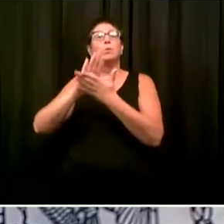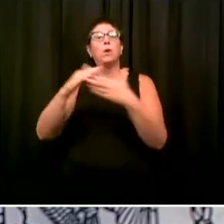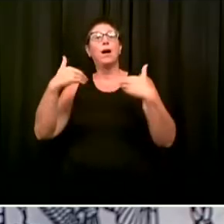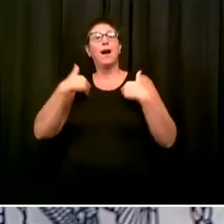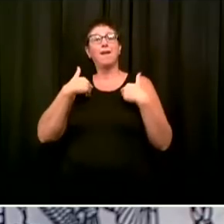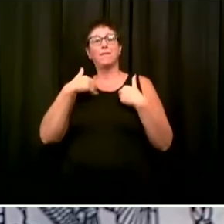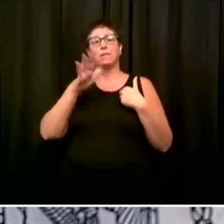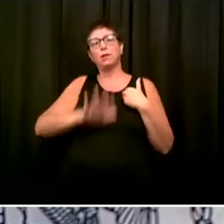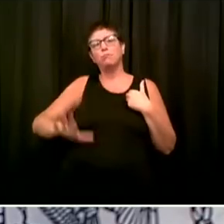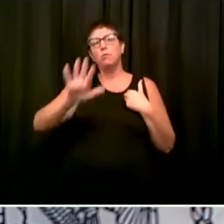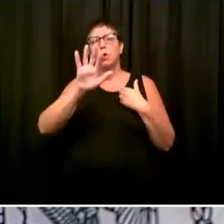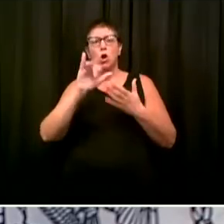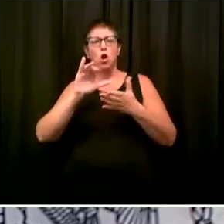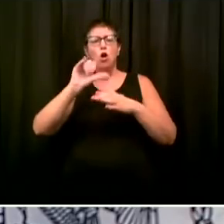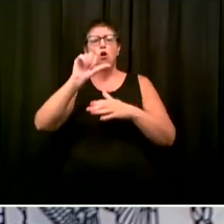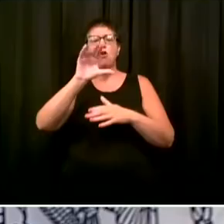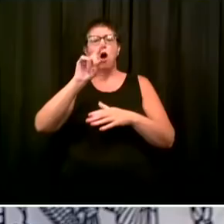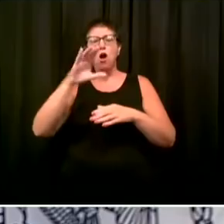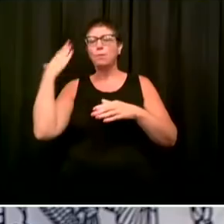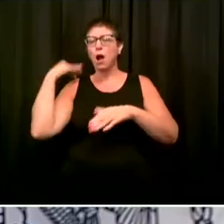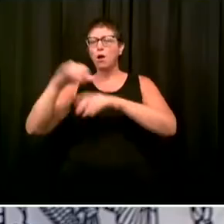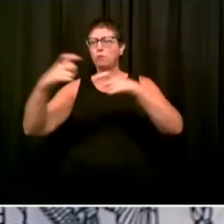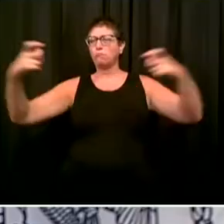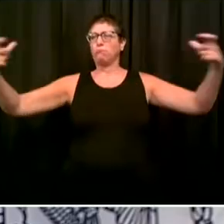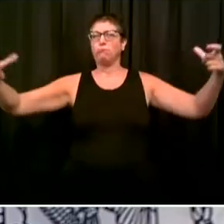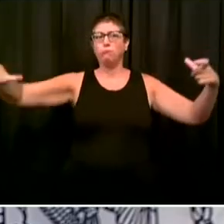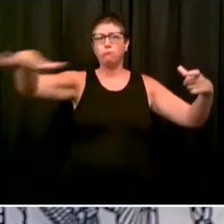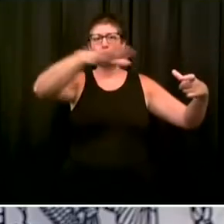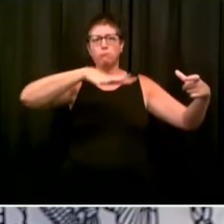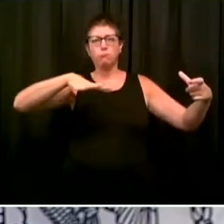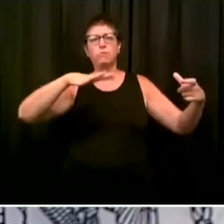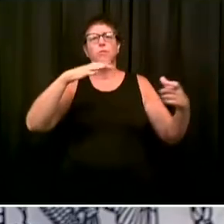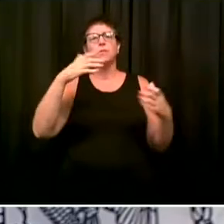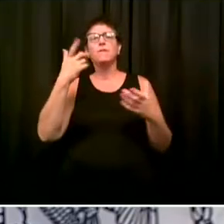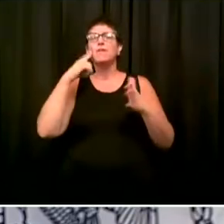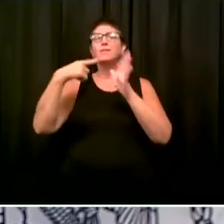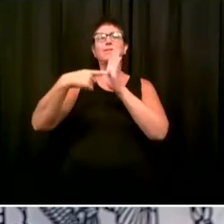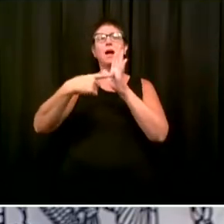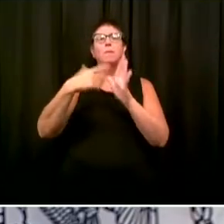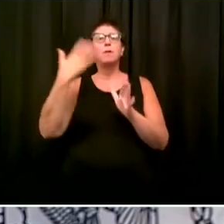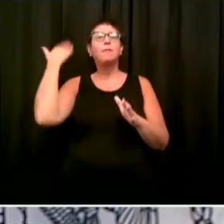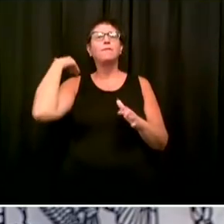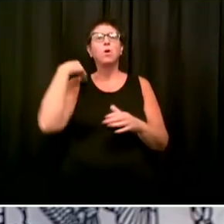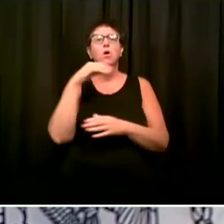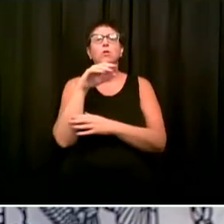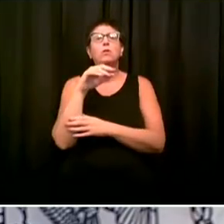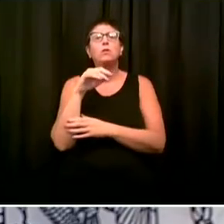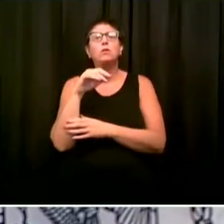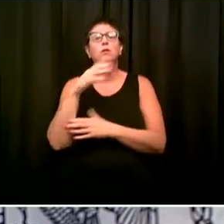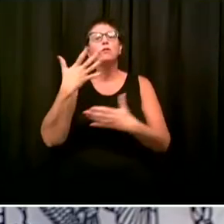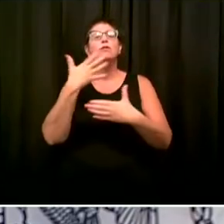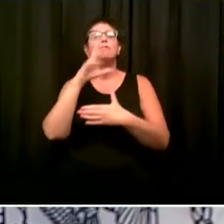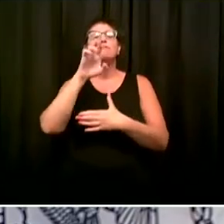AGAIN, USING THE SCHOOLYARD, COURTYARD, ANYTHING THAT THE SCHOOL